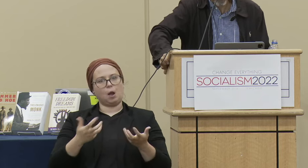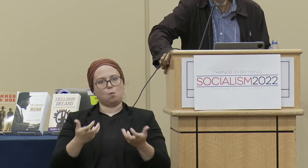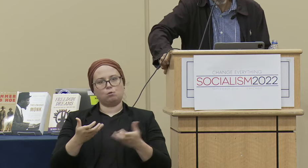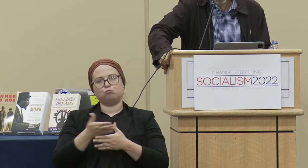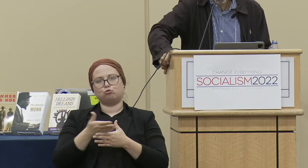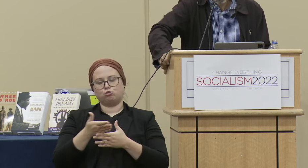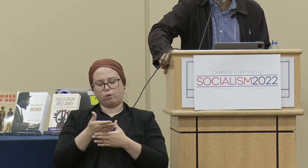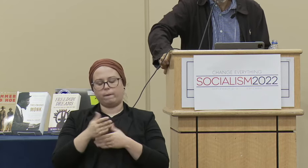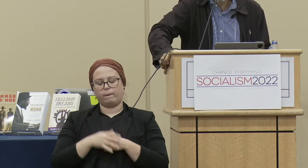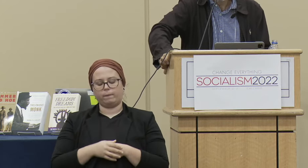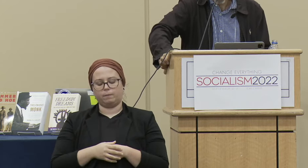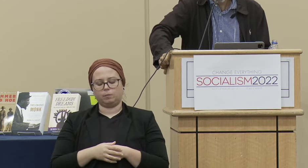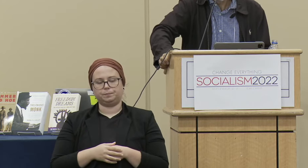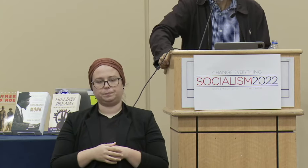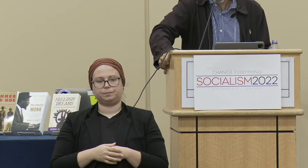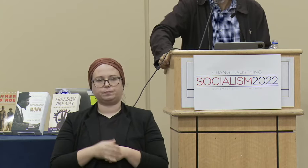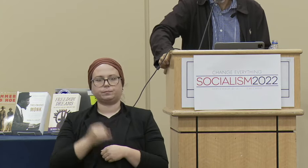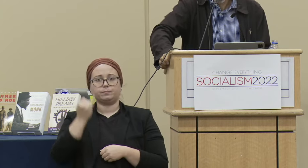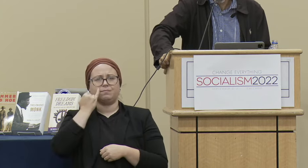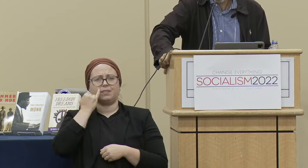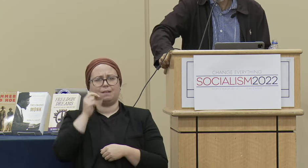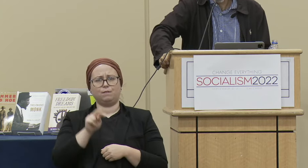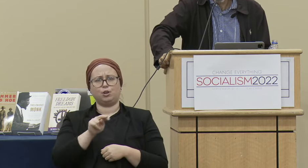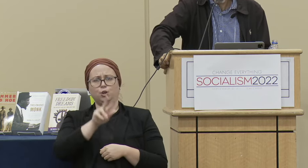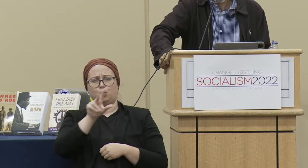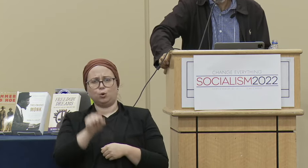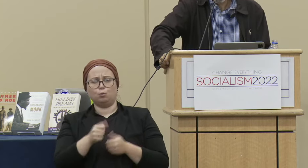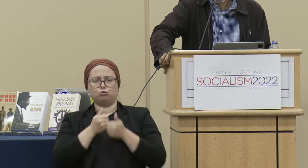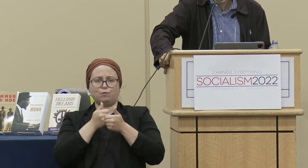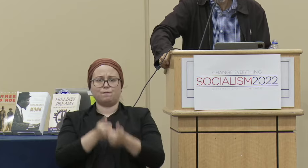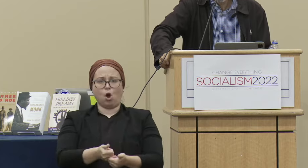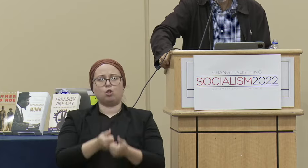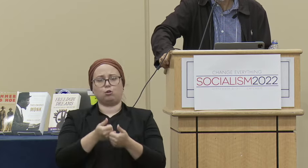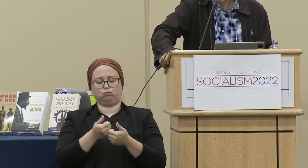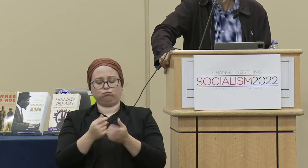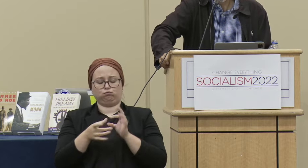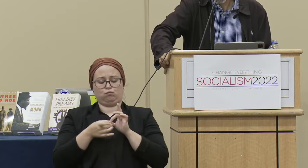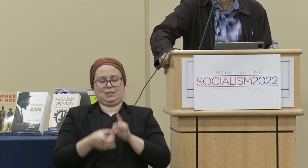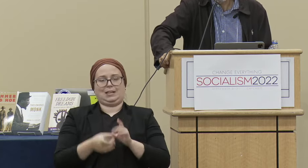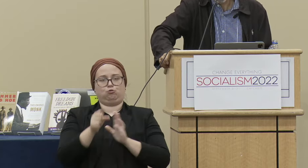want to share before I -- one last reading. That is, if you